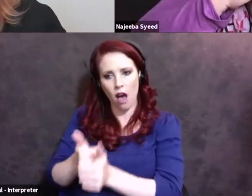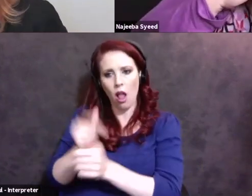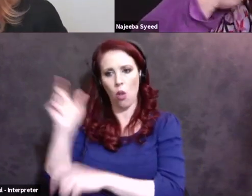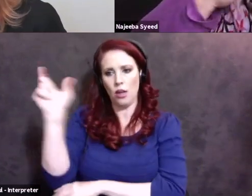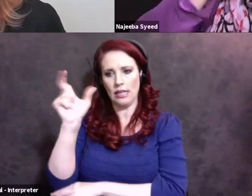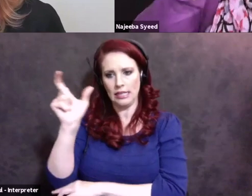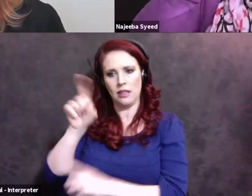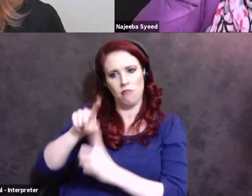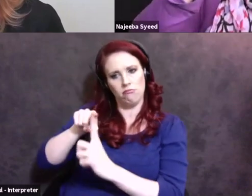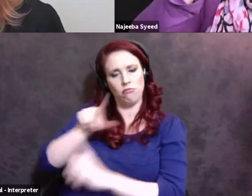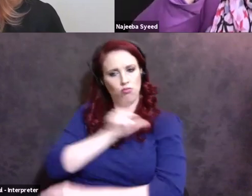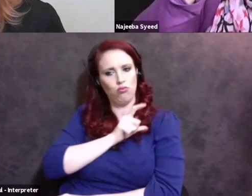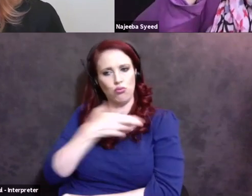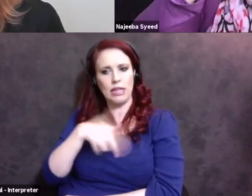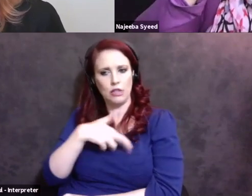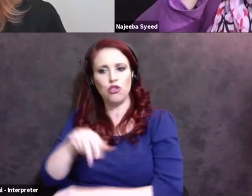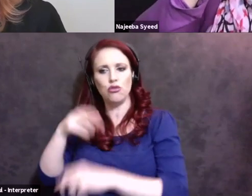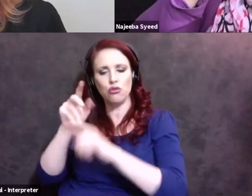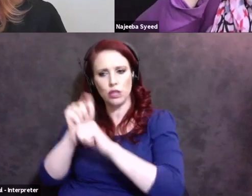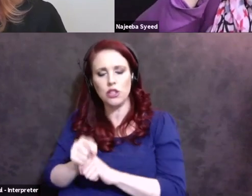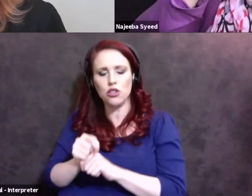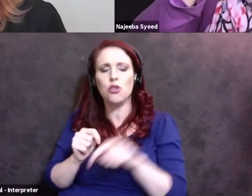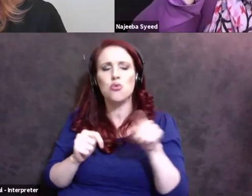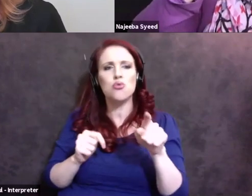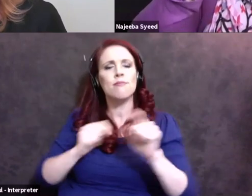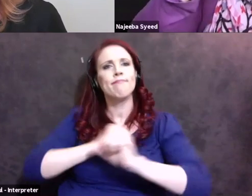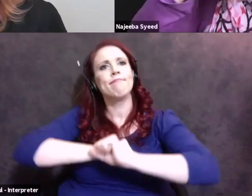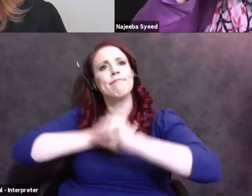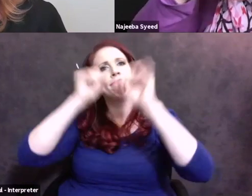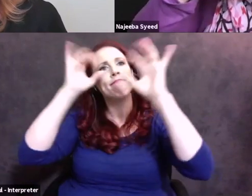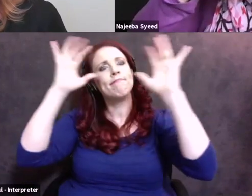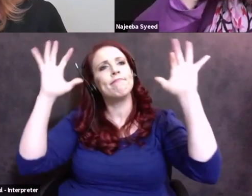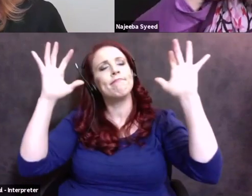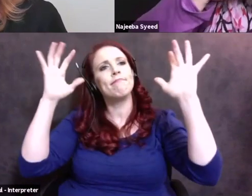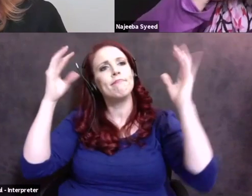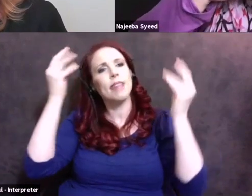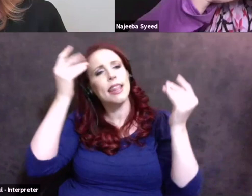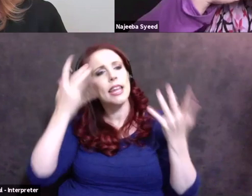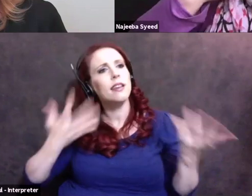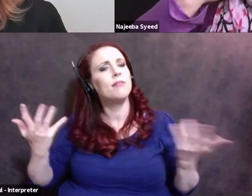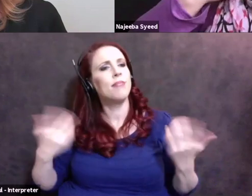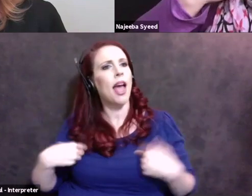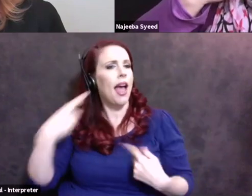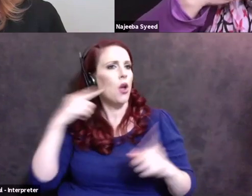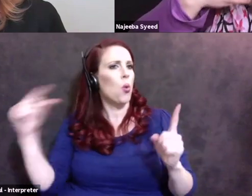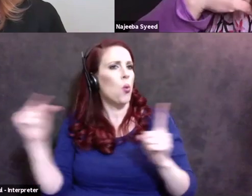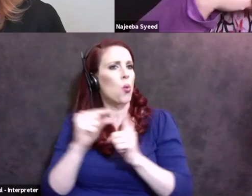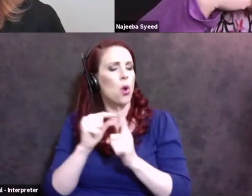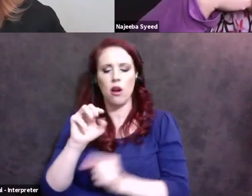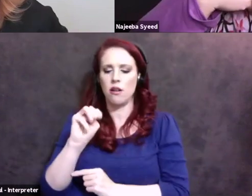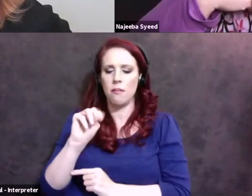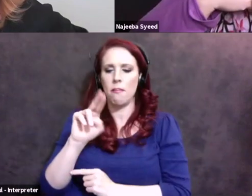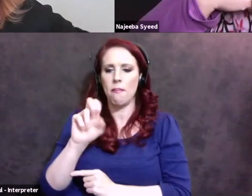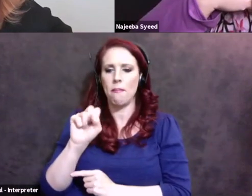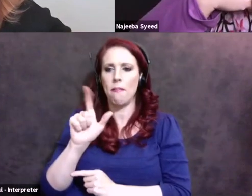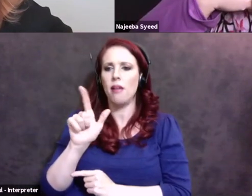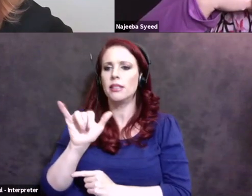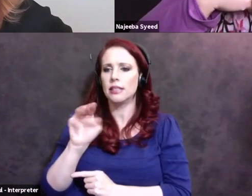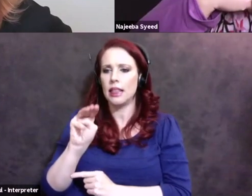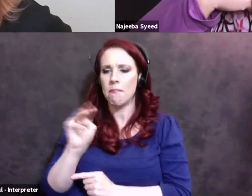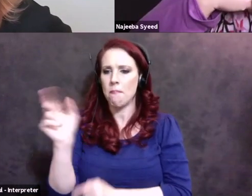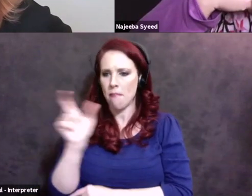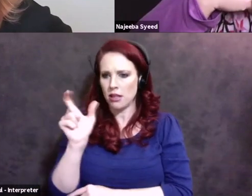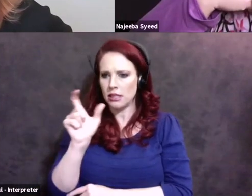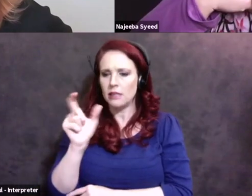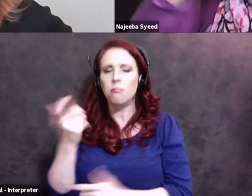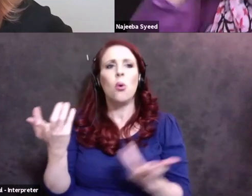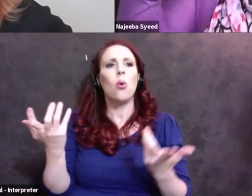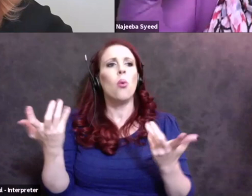When you conjure up in your mind, when I hear the word Muslim, what's the first word, what's